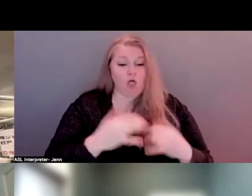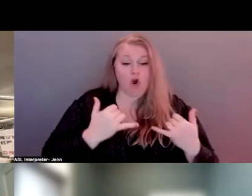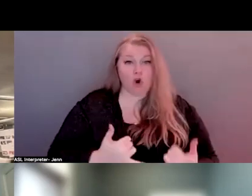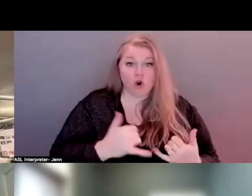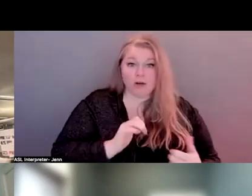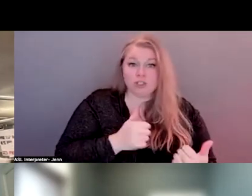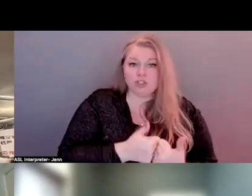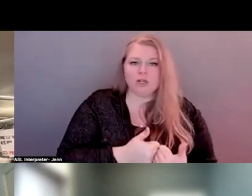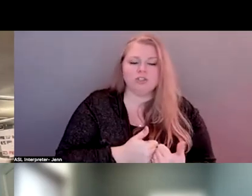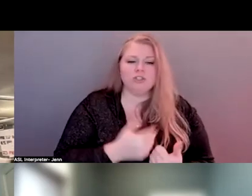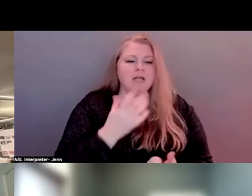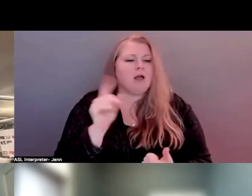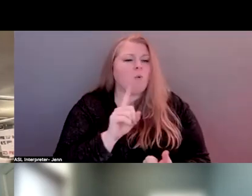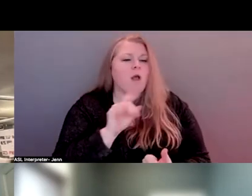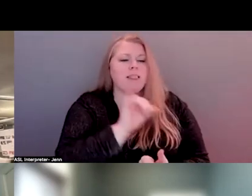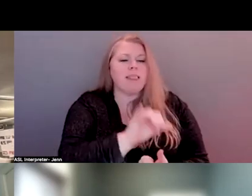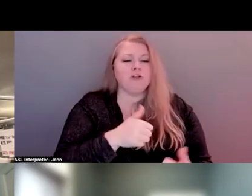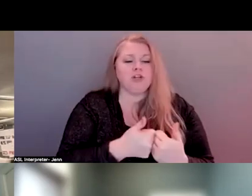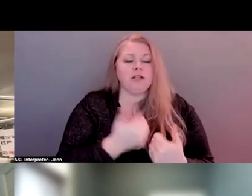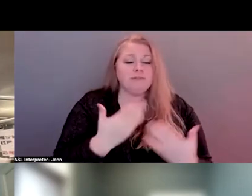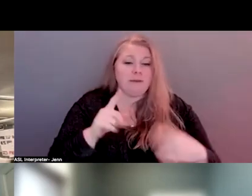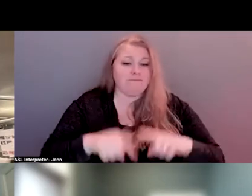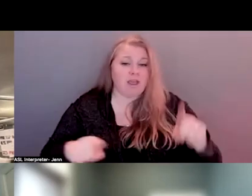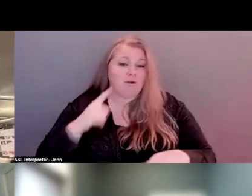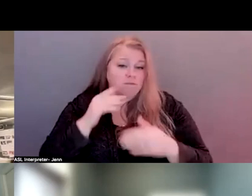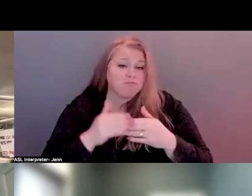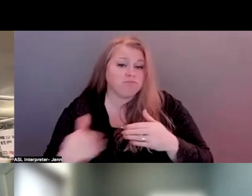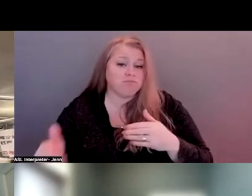where the challenges might vary looking forward for the next couple of decades?